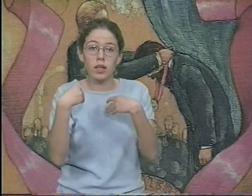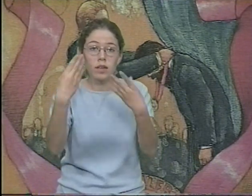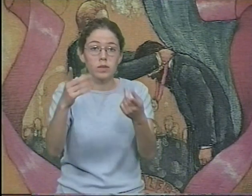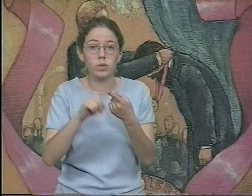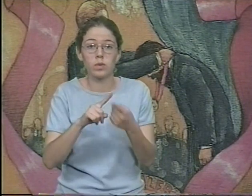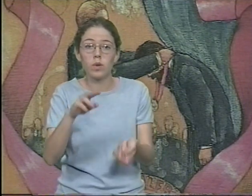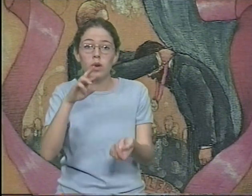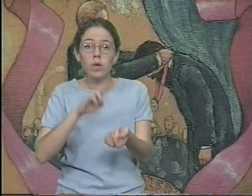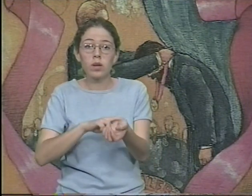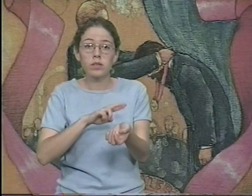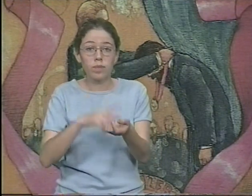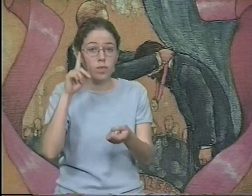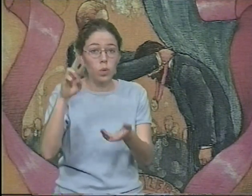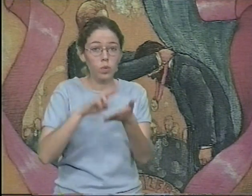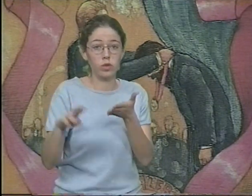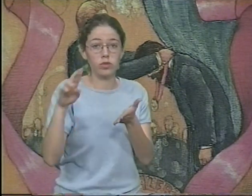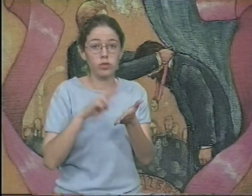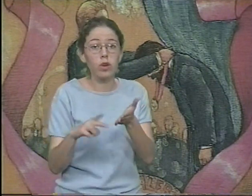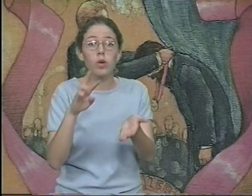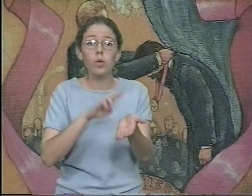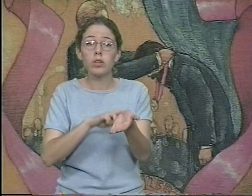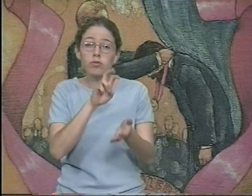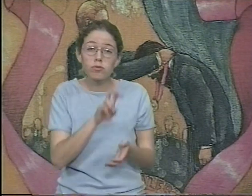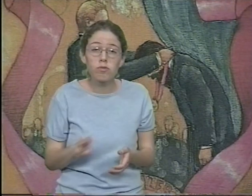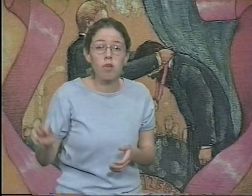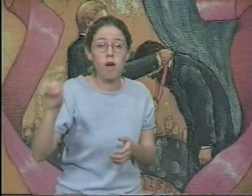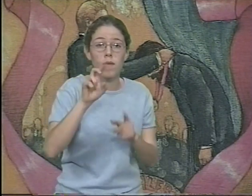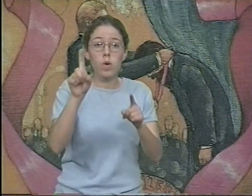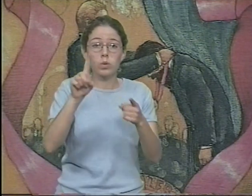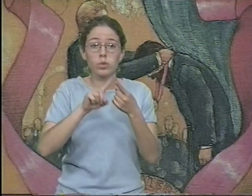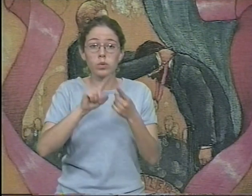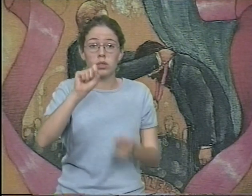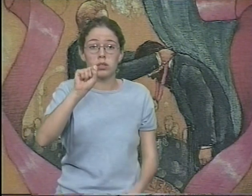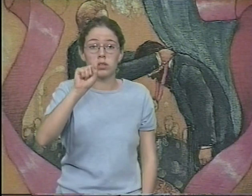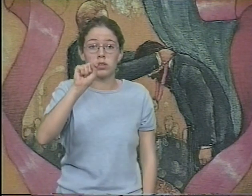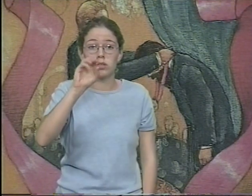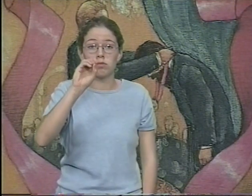was awarded to Wilhelm for his discovery of X rays.